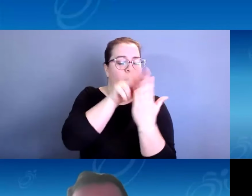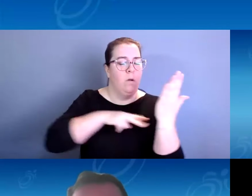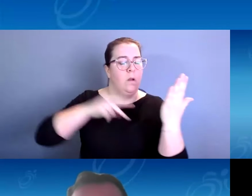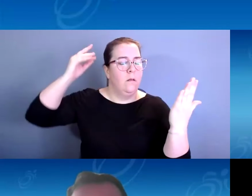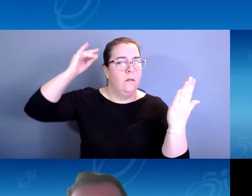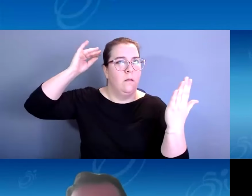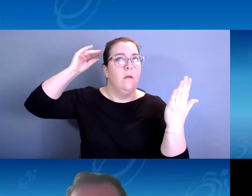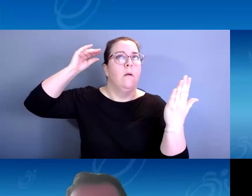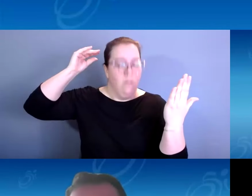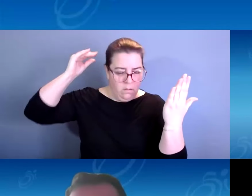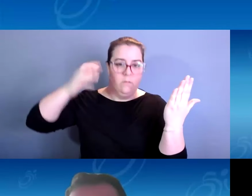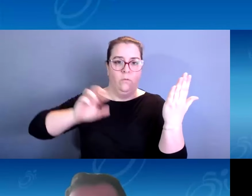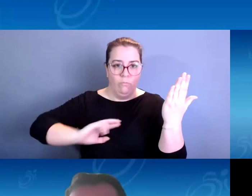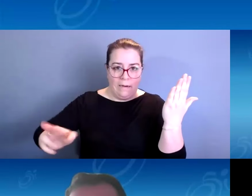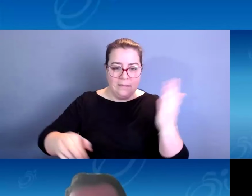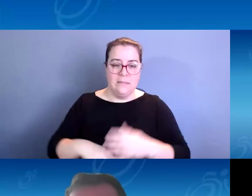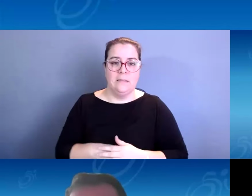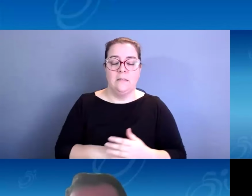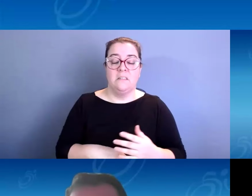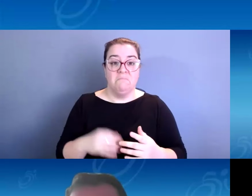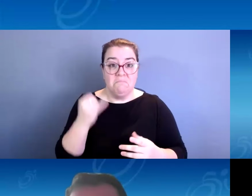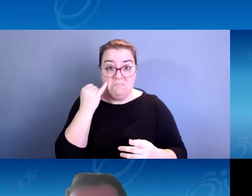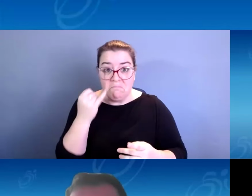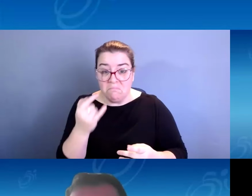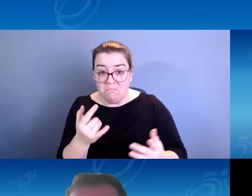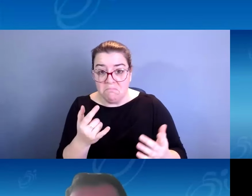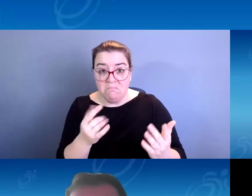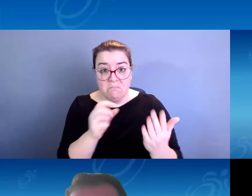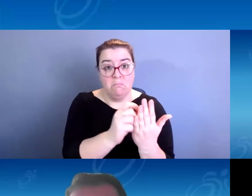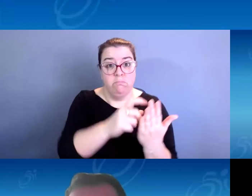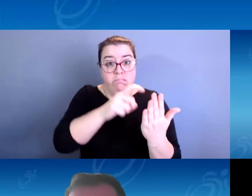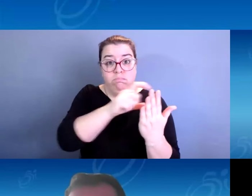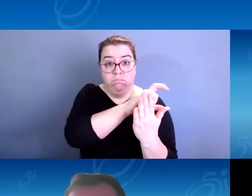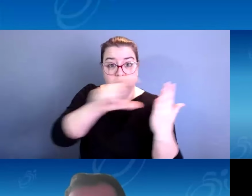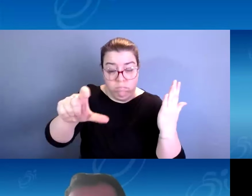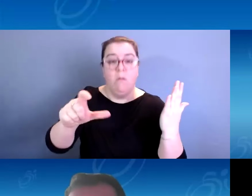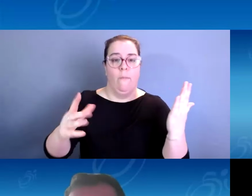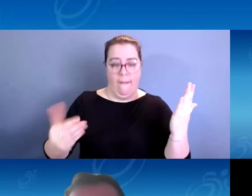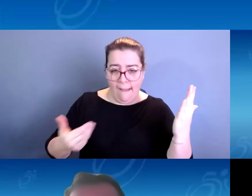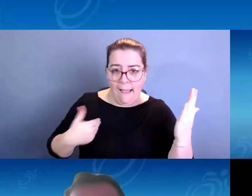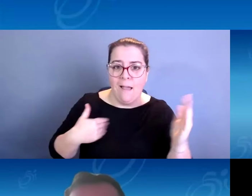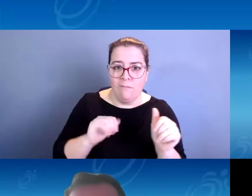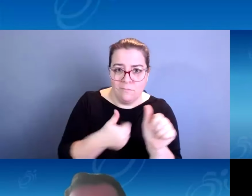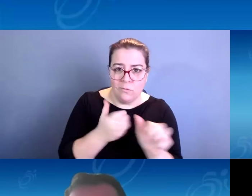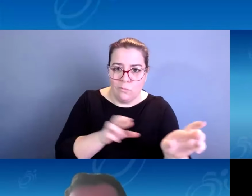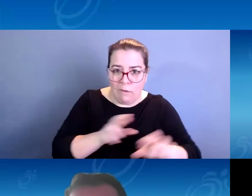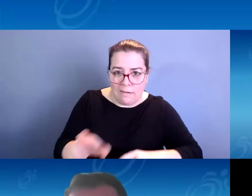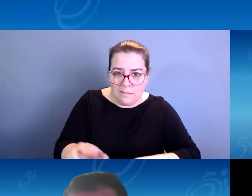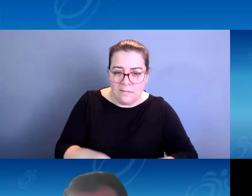You have large print copies available if you need to study it. All of those things, you can have this very long list of things